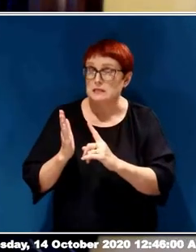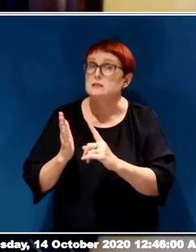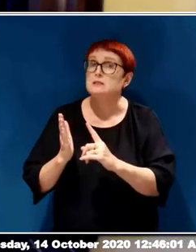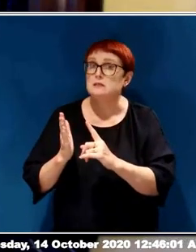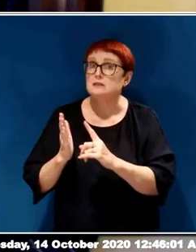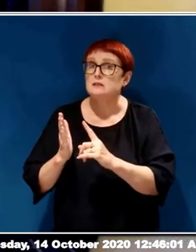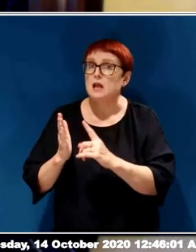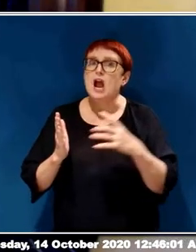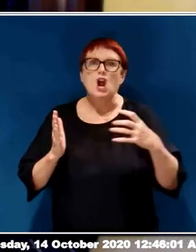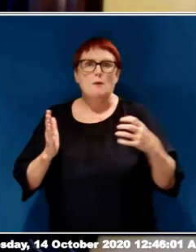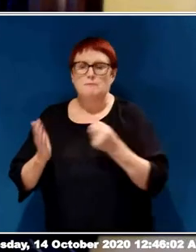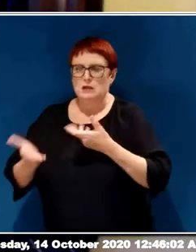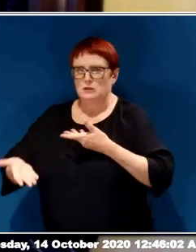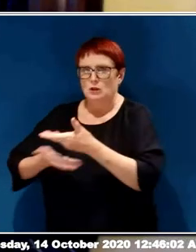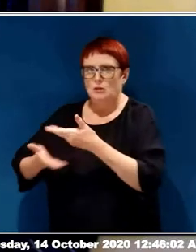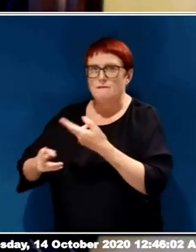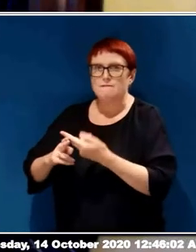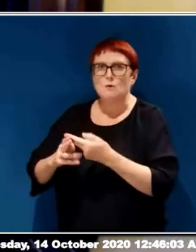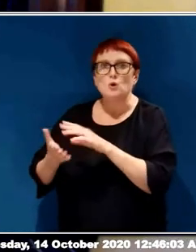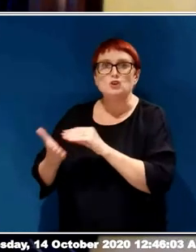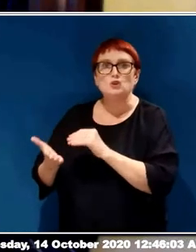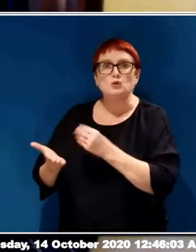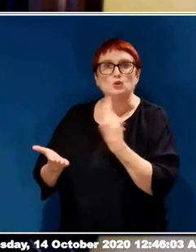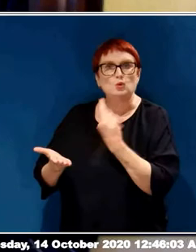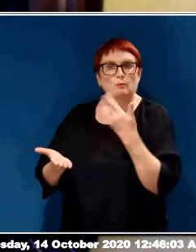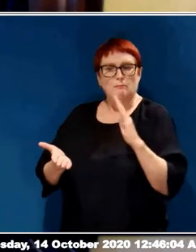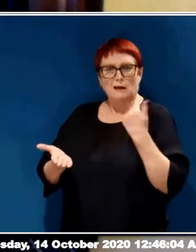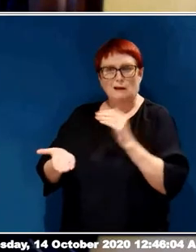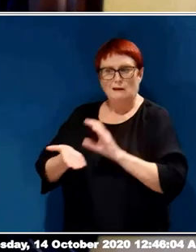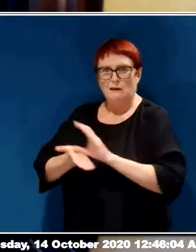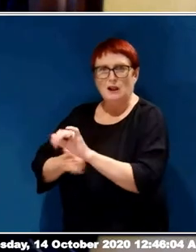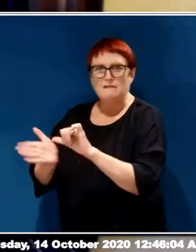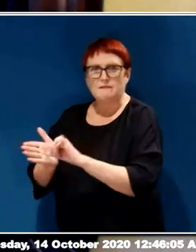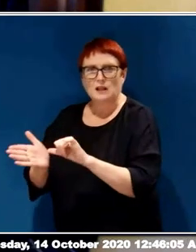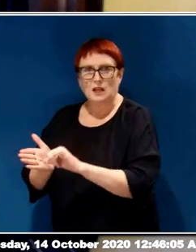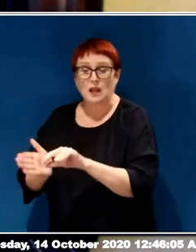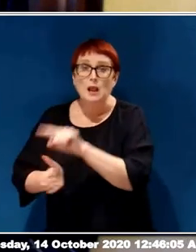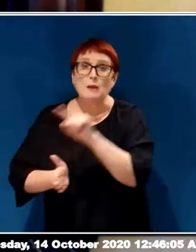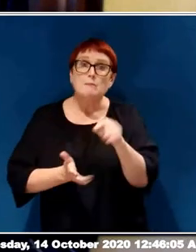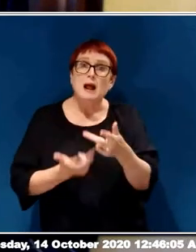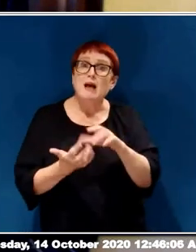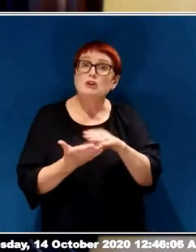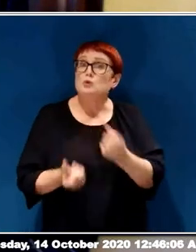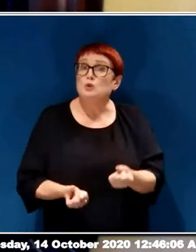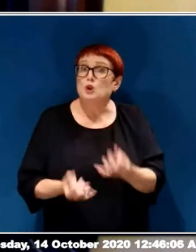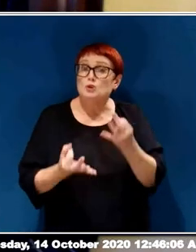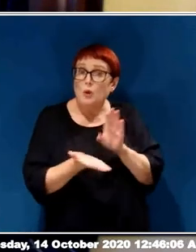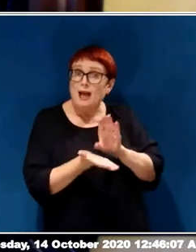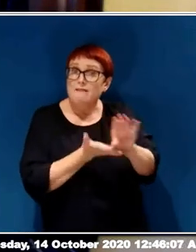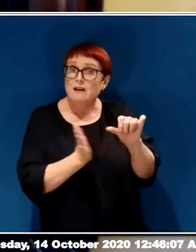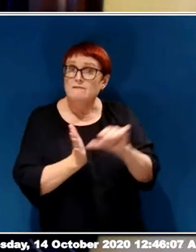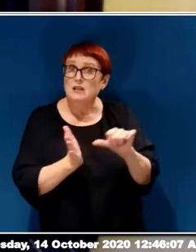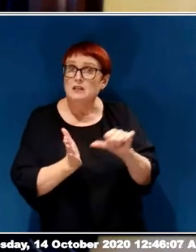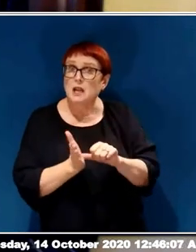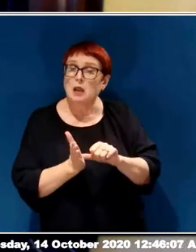So I suggest that under this system where we've devolved accountability and